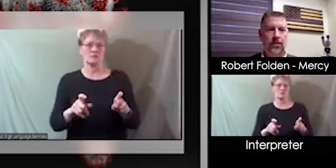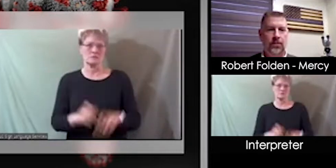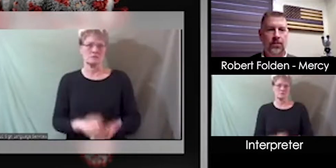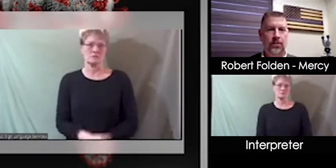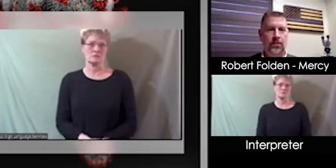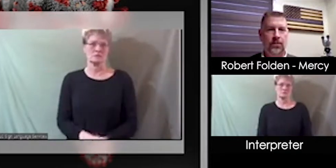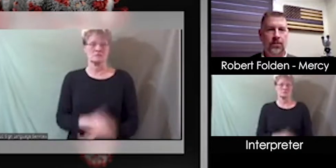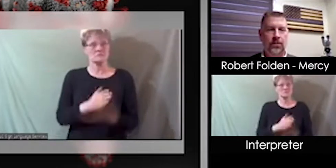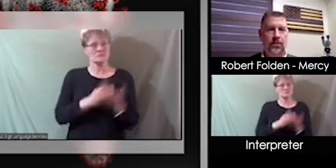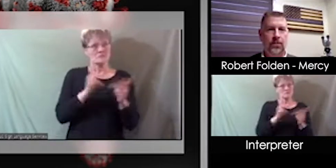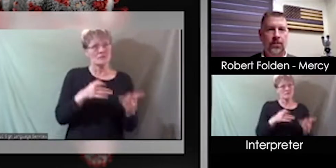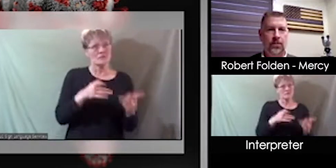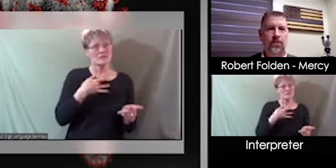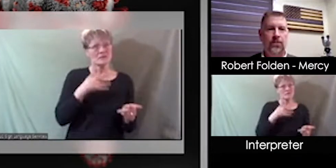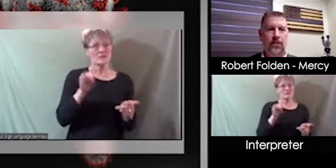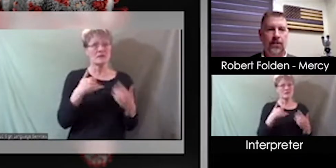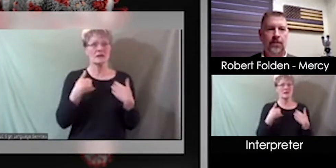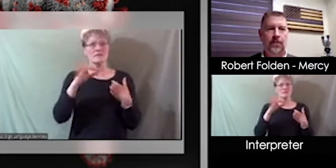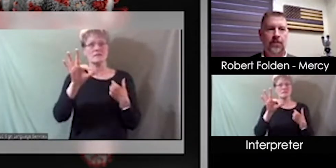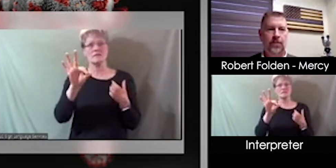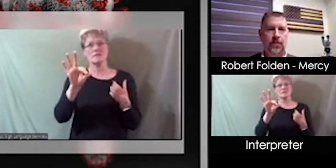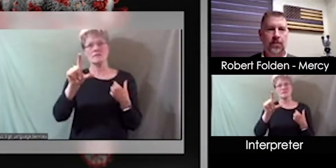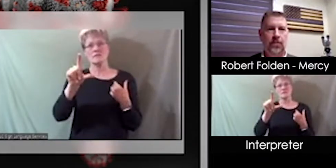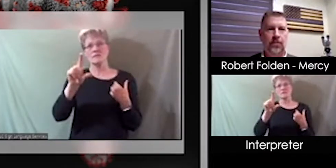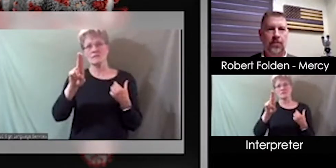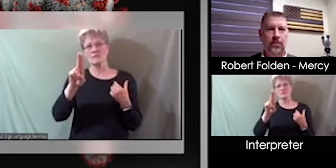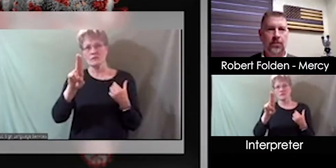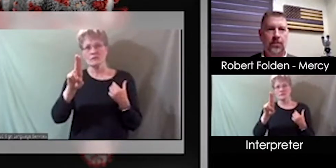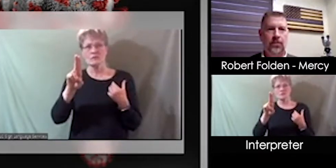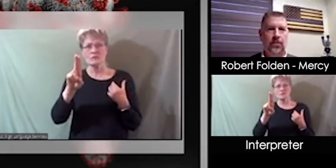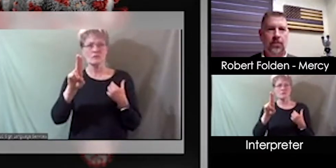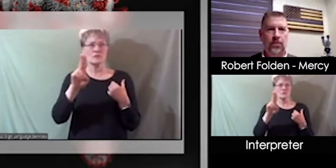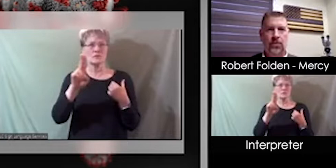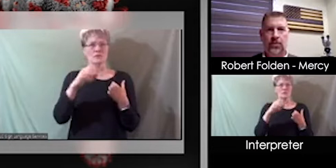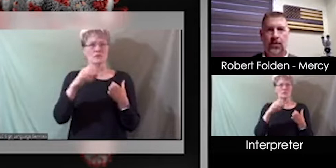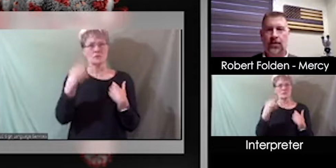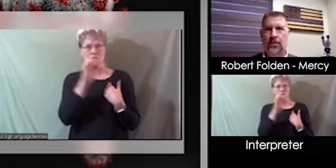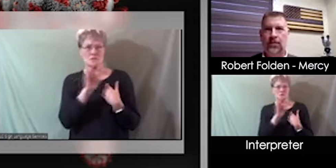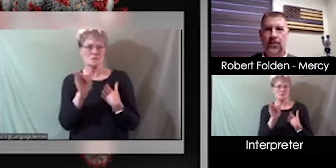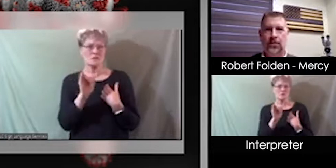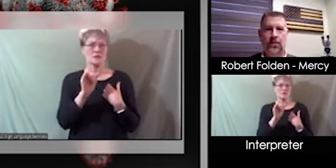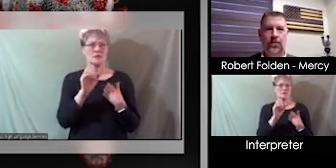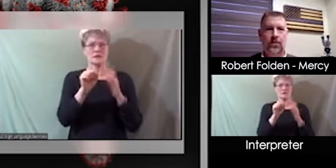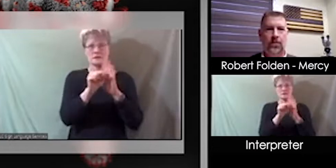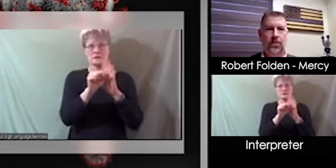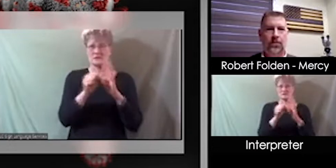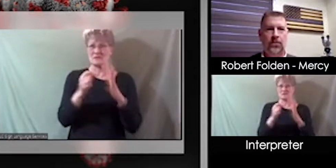illness symptoms and feel like that they need they would like to be tested and, unfortunately, we do not have the